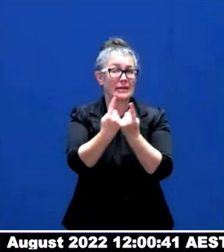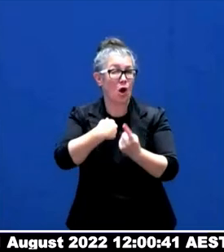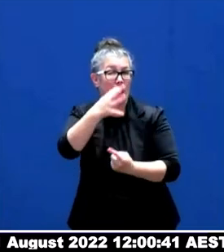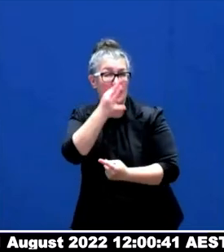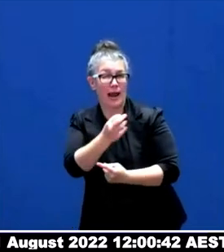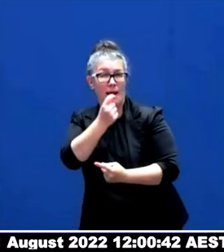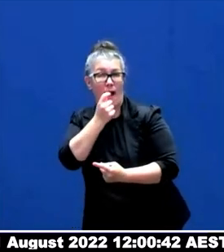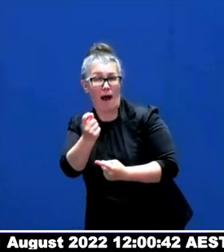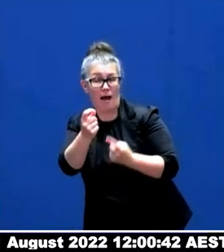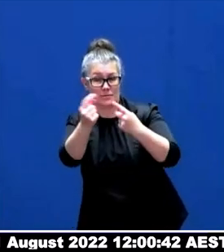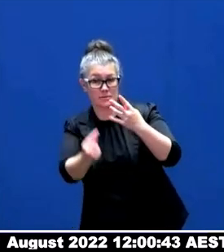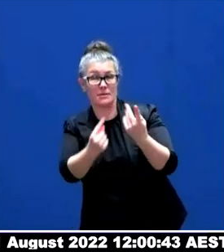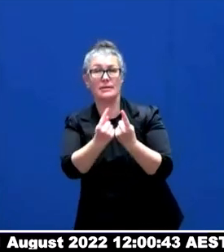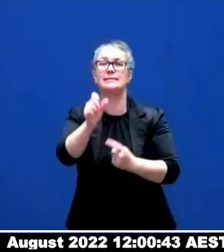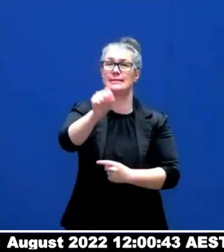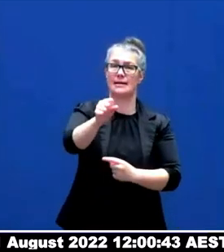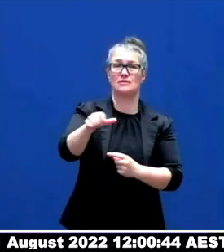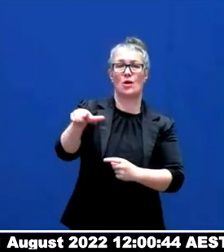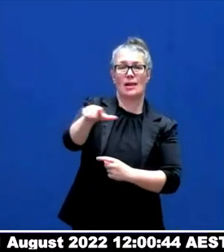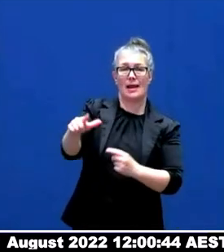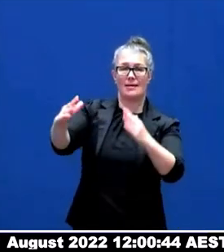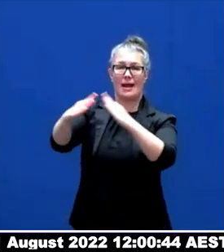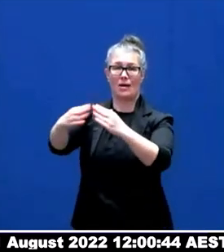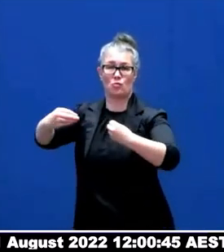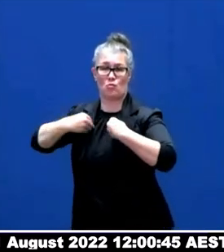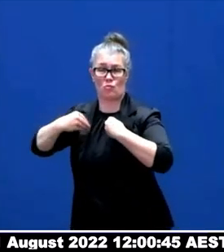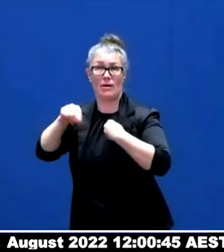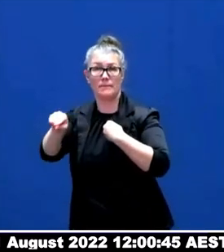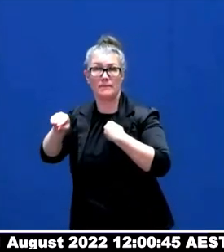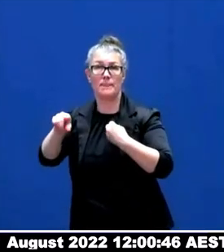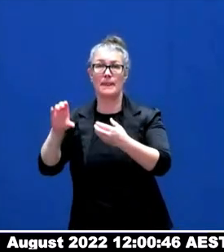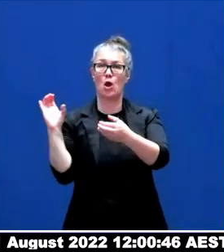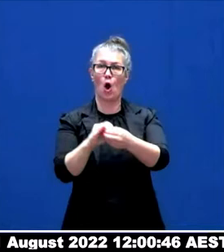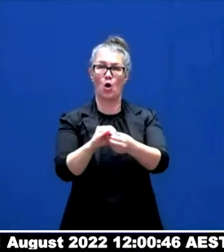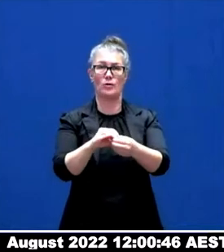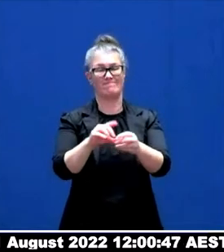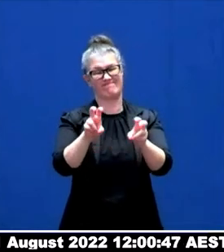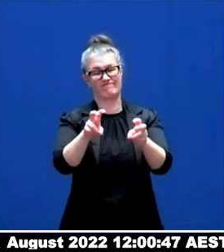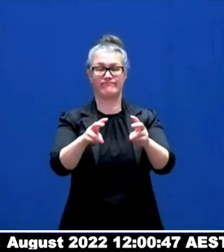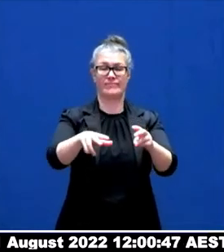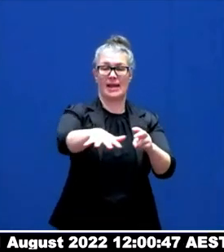So, the Land and Housing Corporation own the land, the asset, and the Department are the